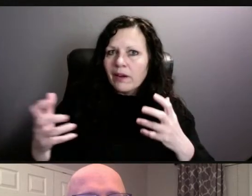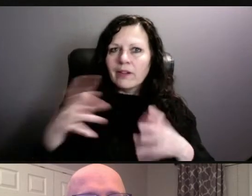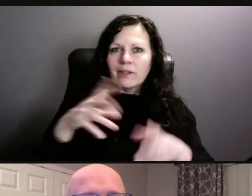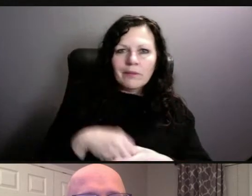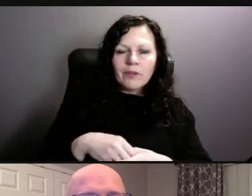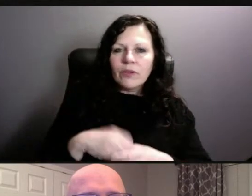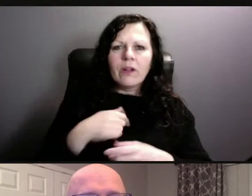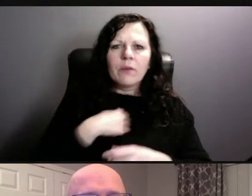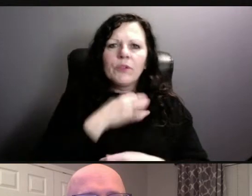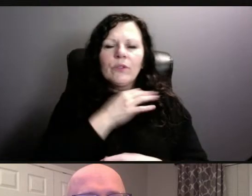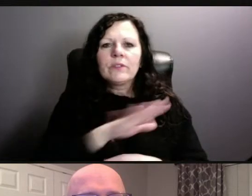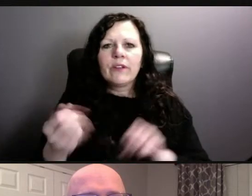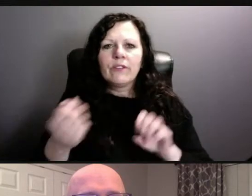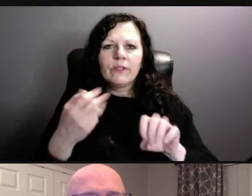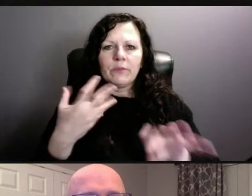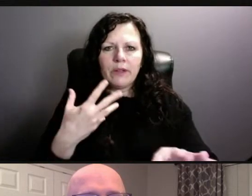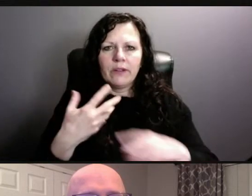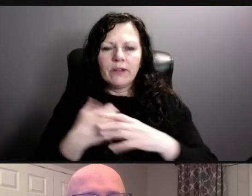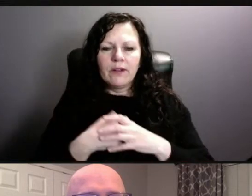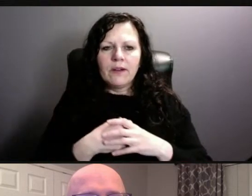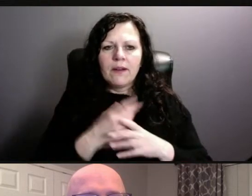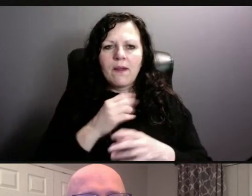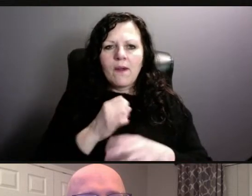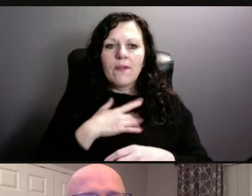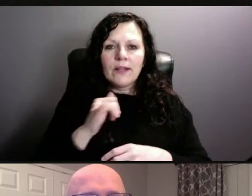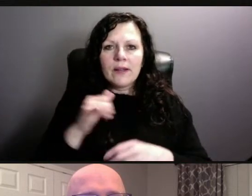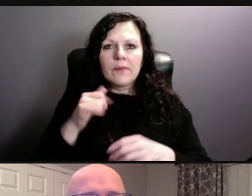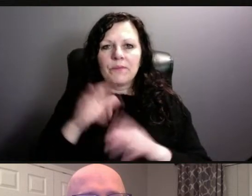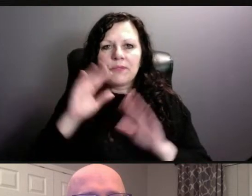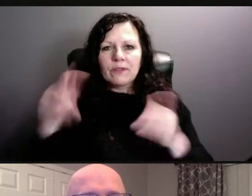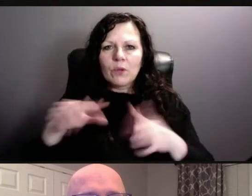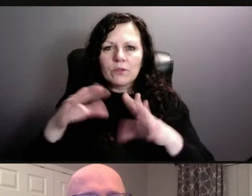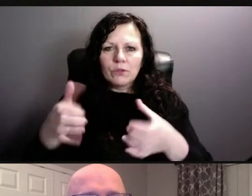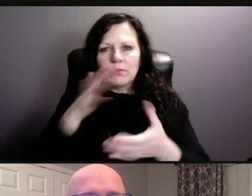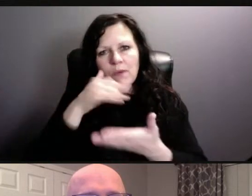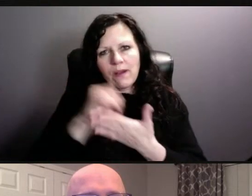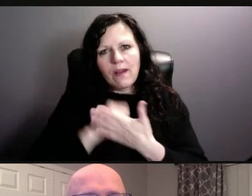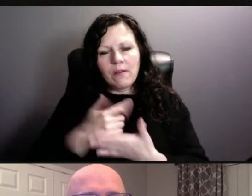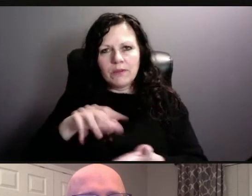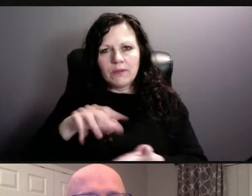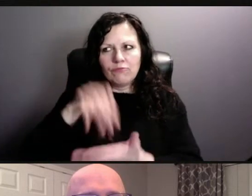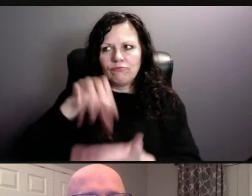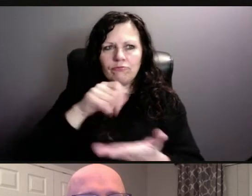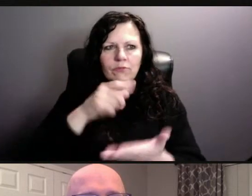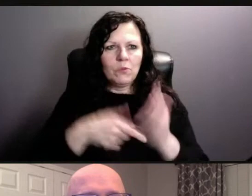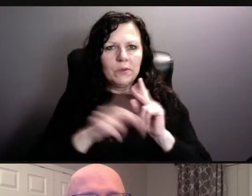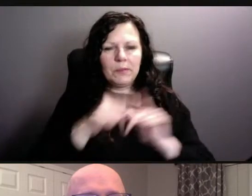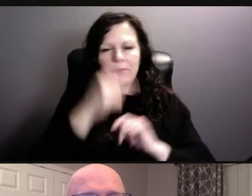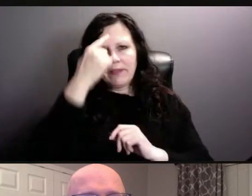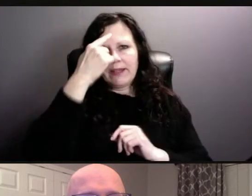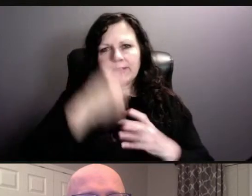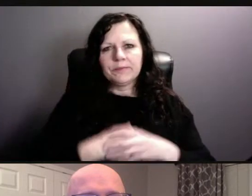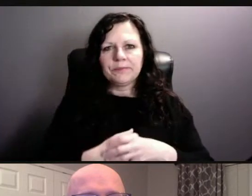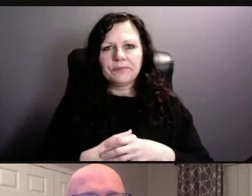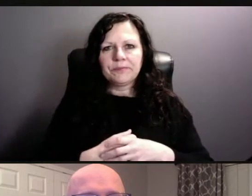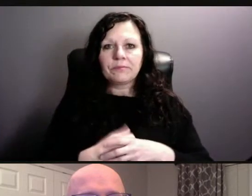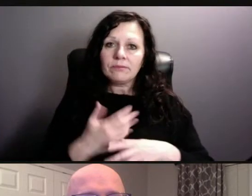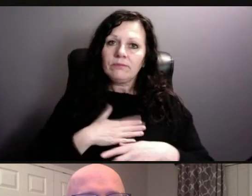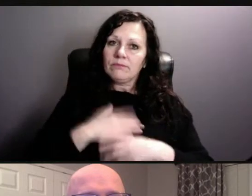TAXES AT THIS POINT OR IS THERE AN APPETITE FOR IT?